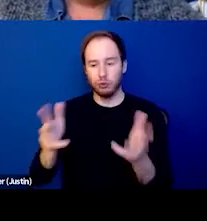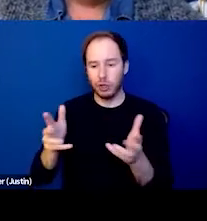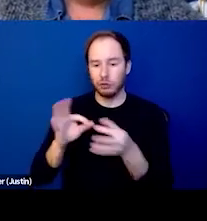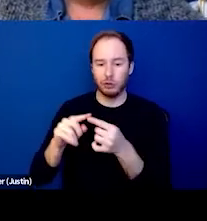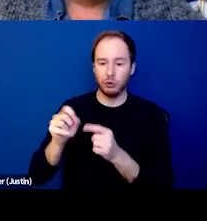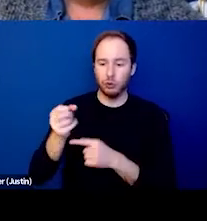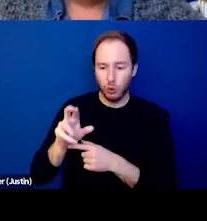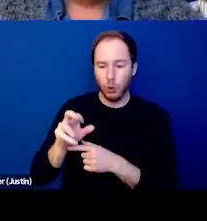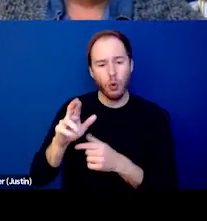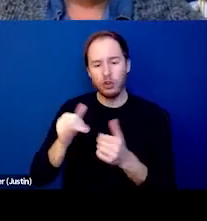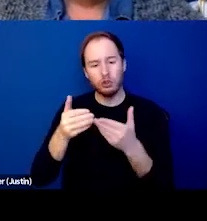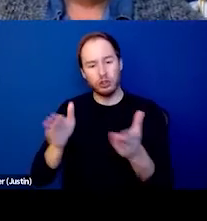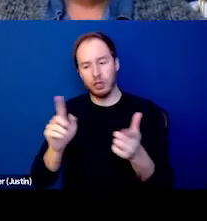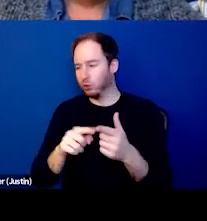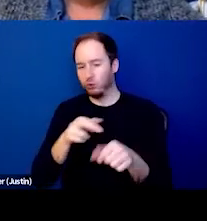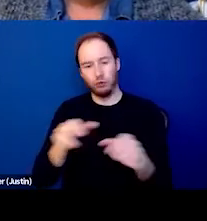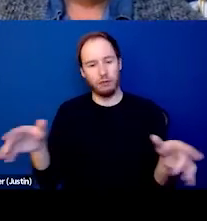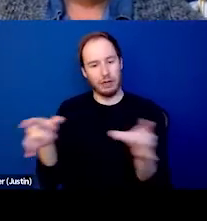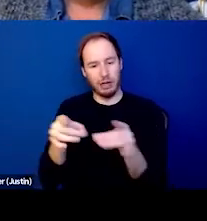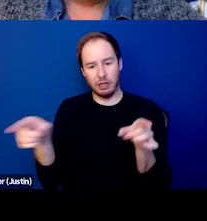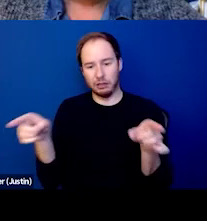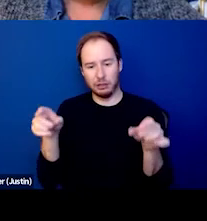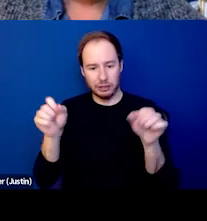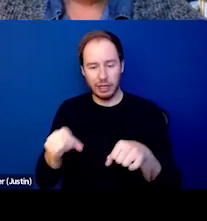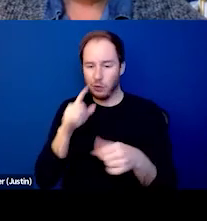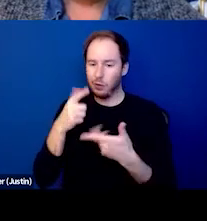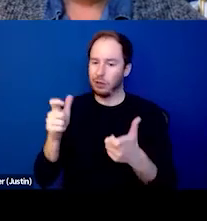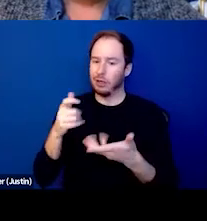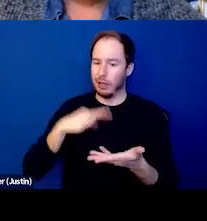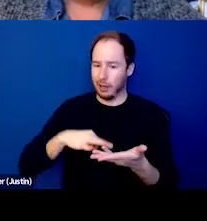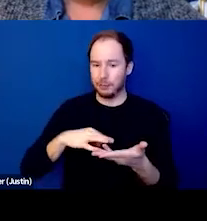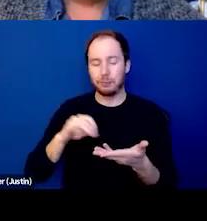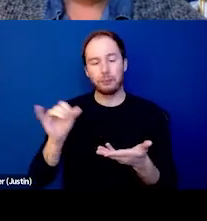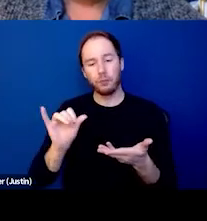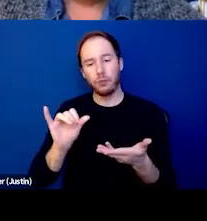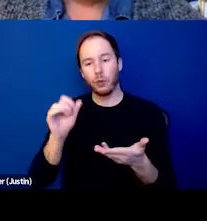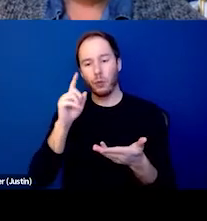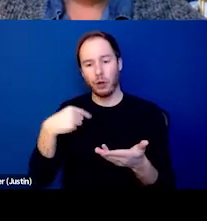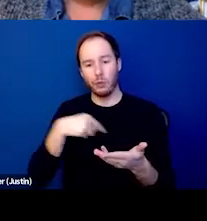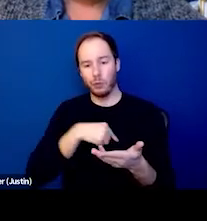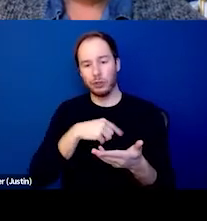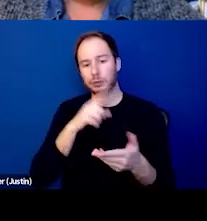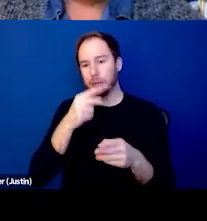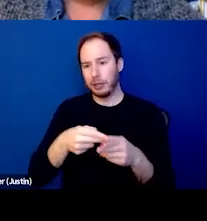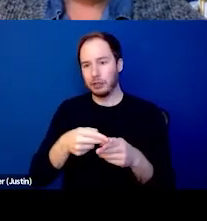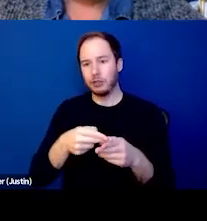just to connect folks can also be a huge help. And similarly, when we're talking about native communities